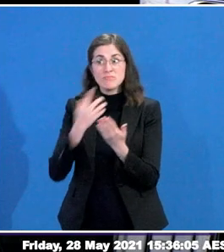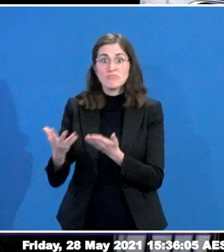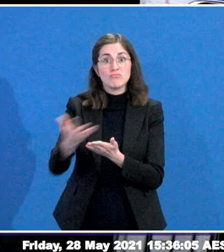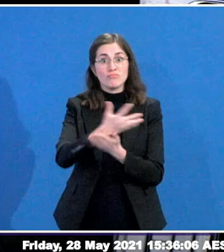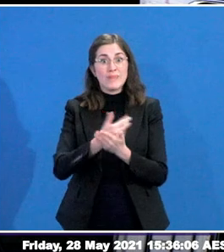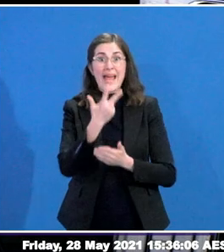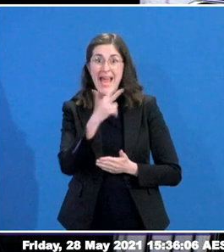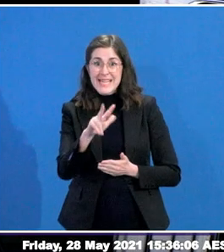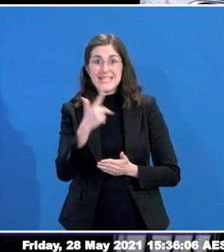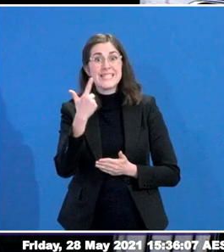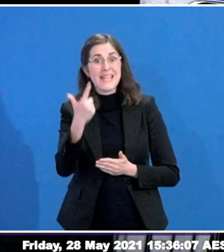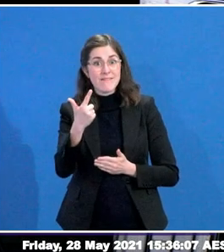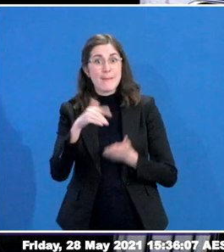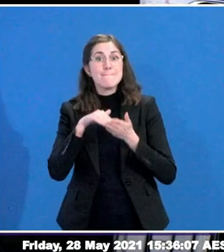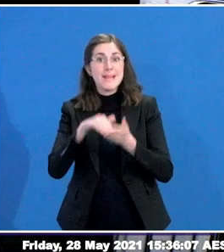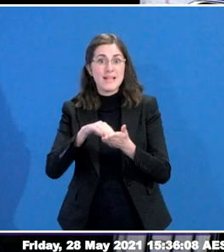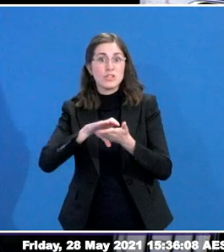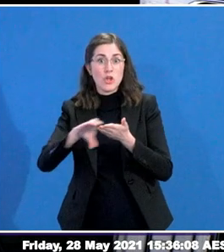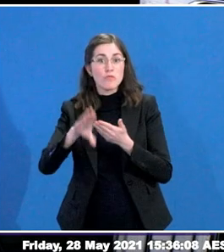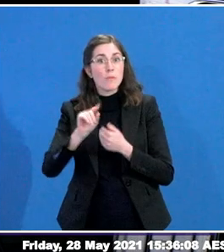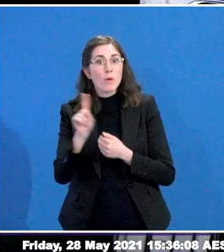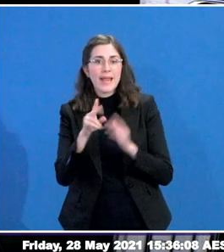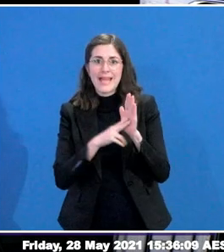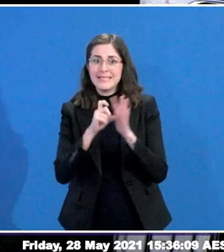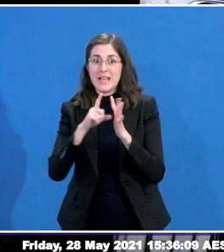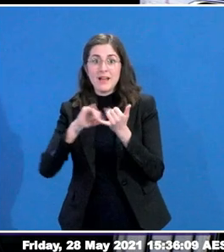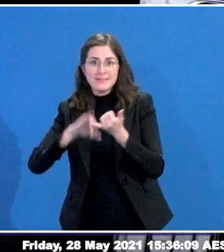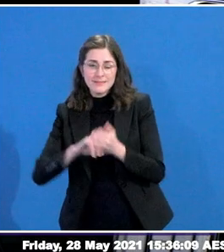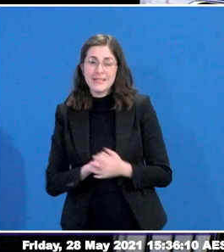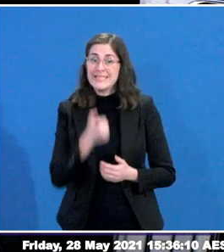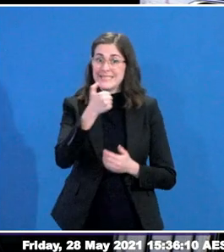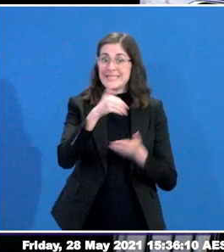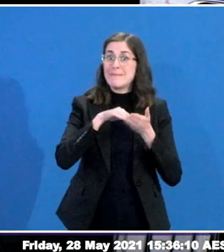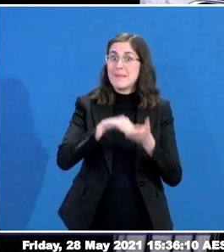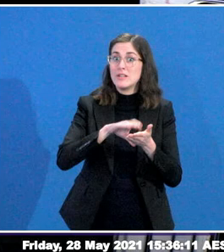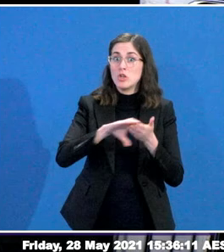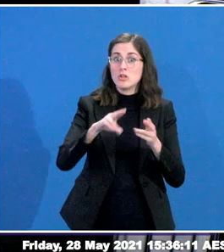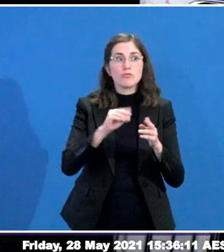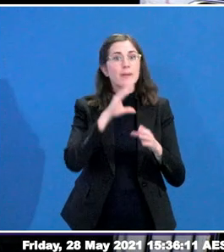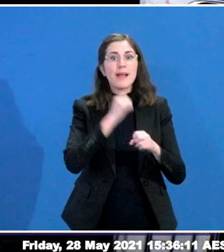$87 million through the NDIS and $6 million in government subsidies.